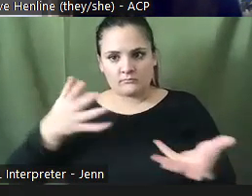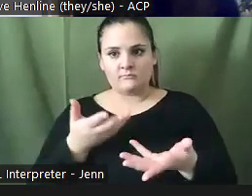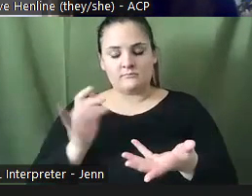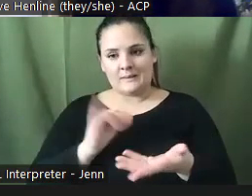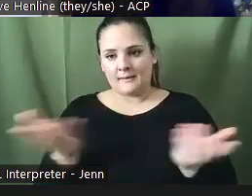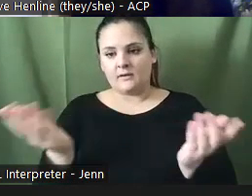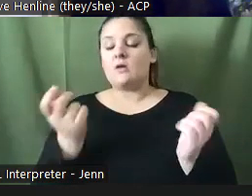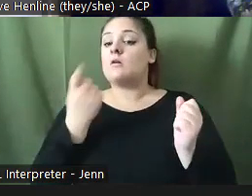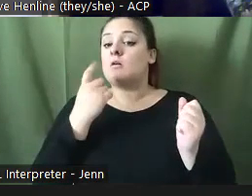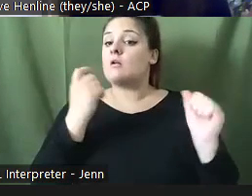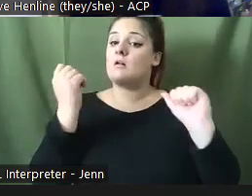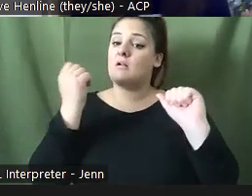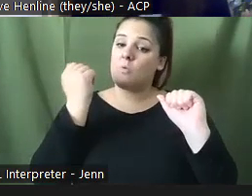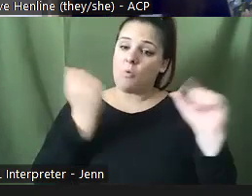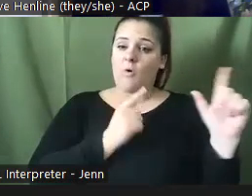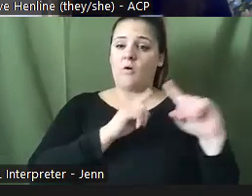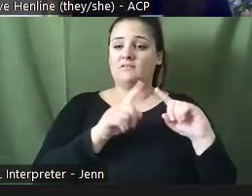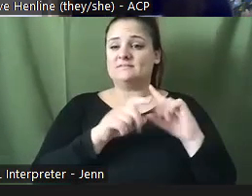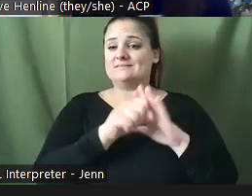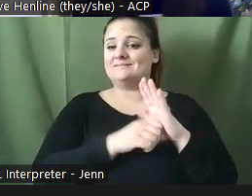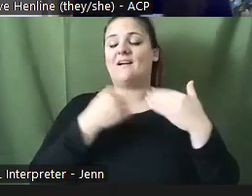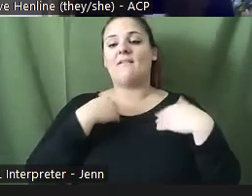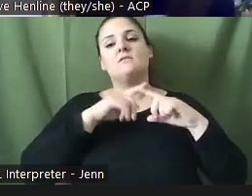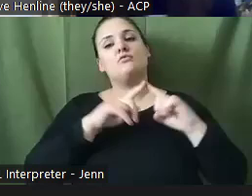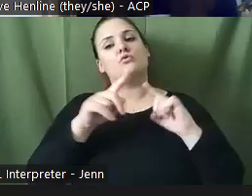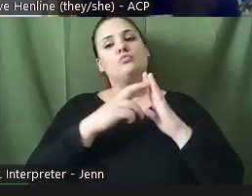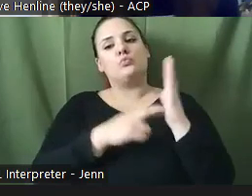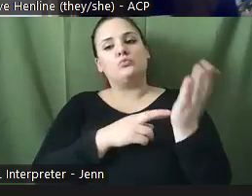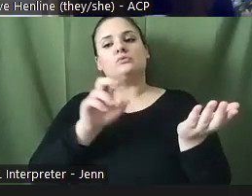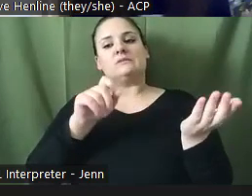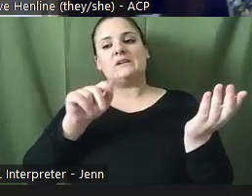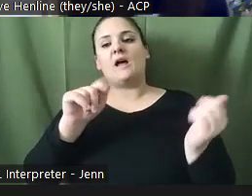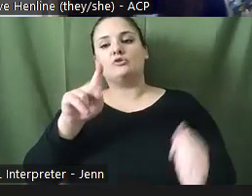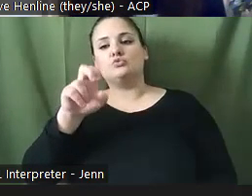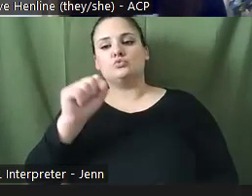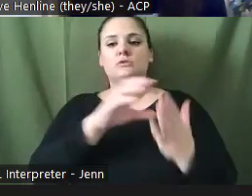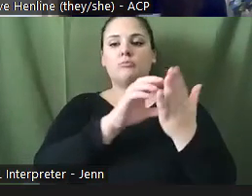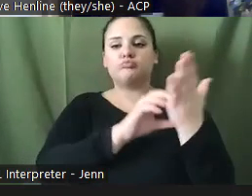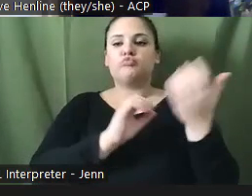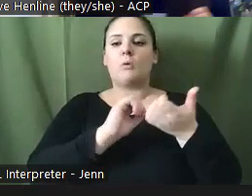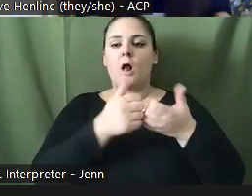statutes and ways that it's written up for their program to exist. And they all have different